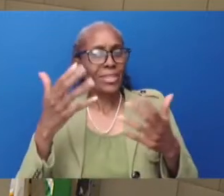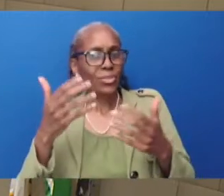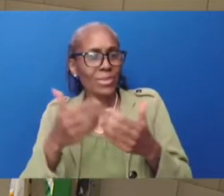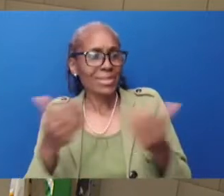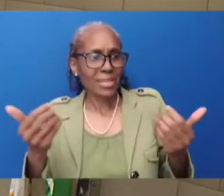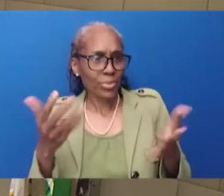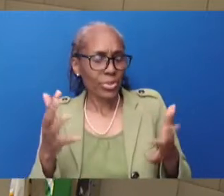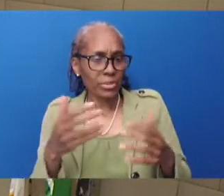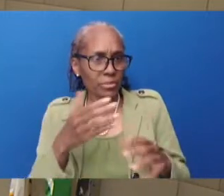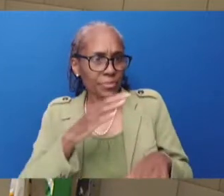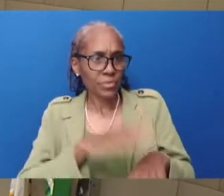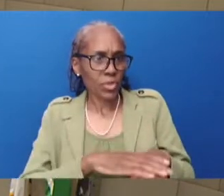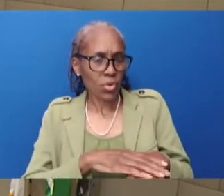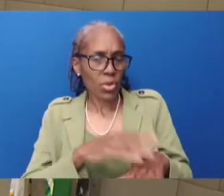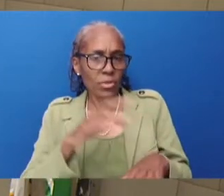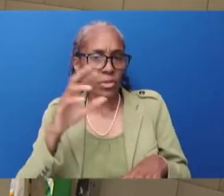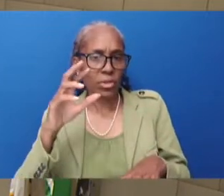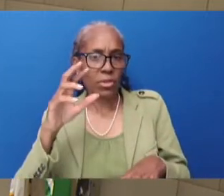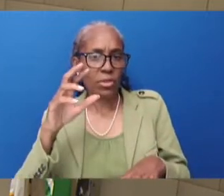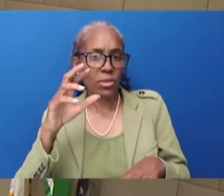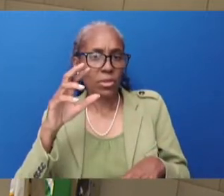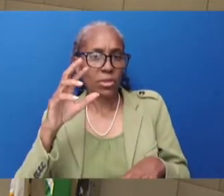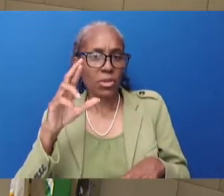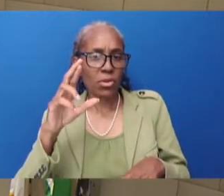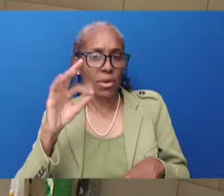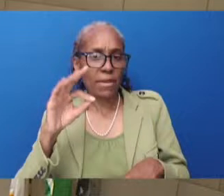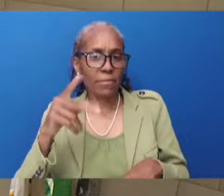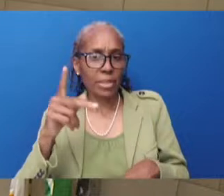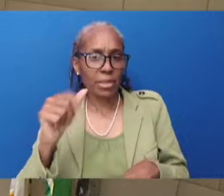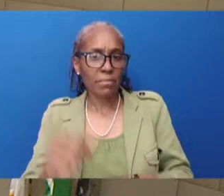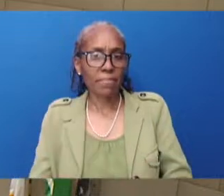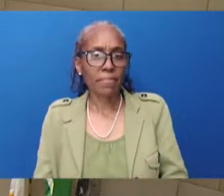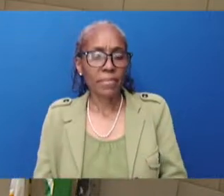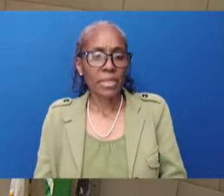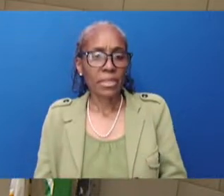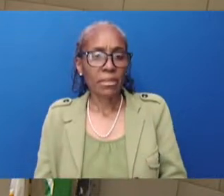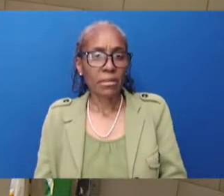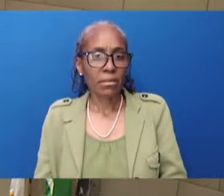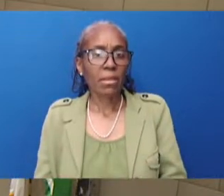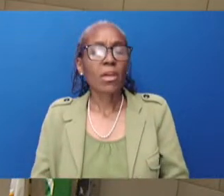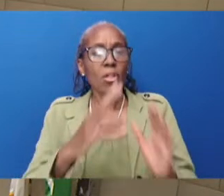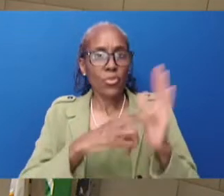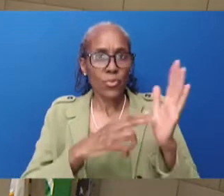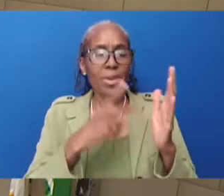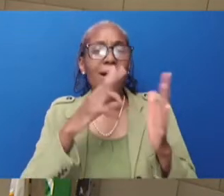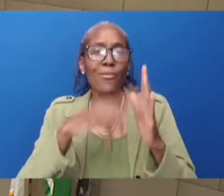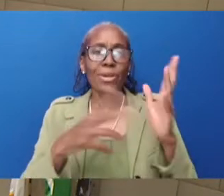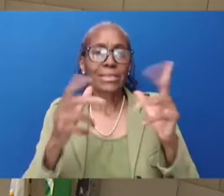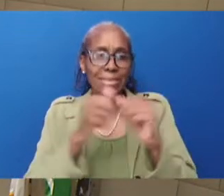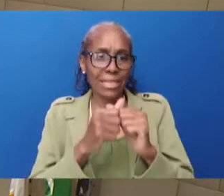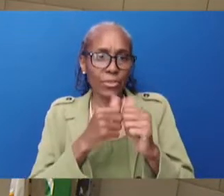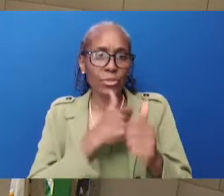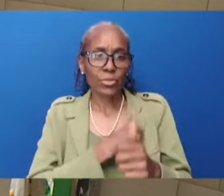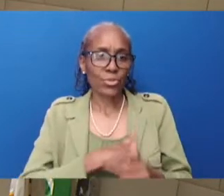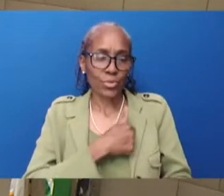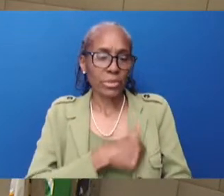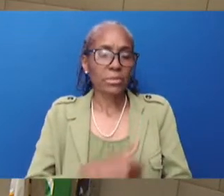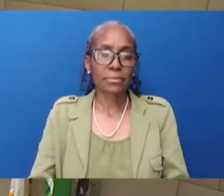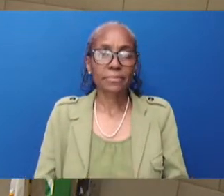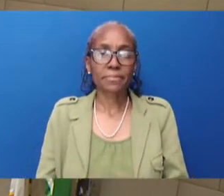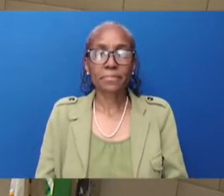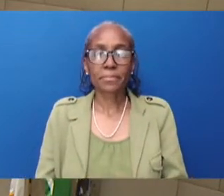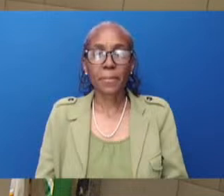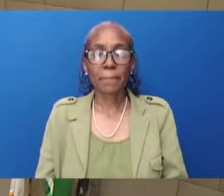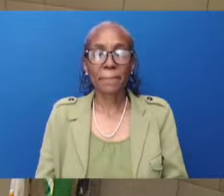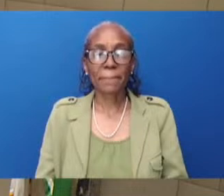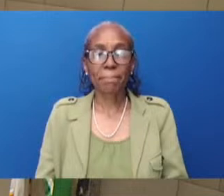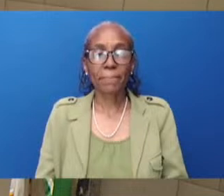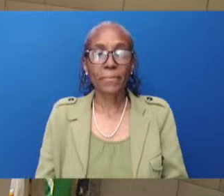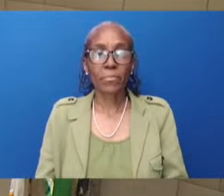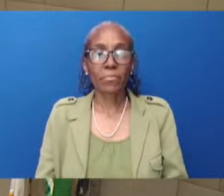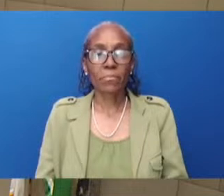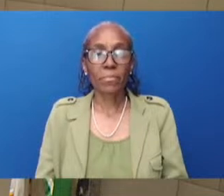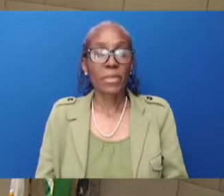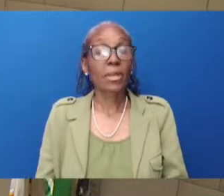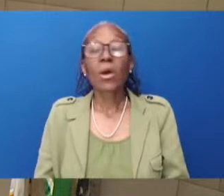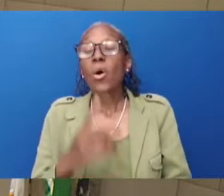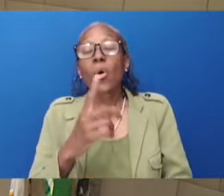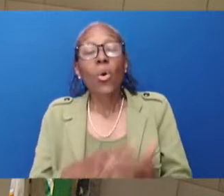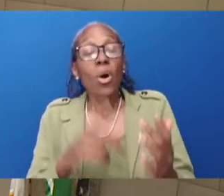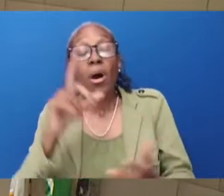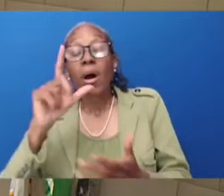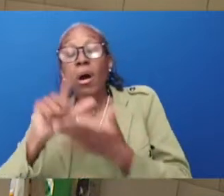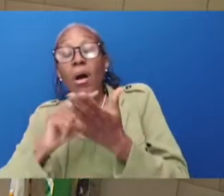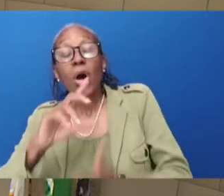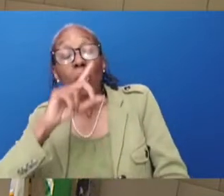I MAKE A MOTION TO SEPARATE.